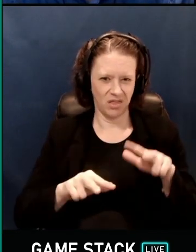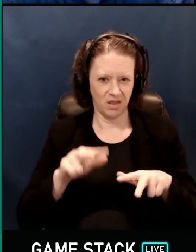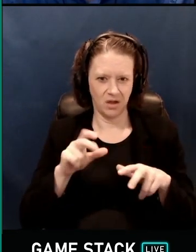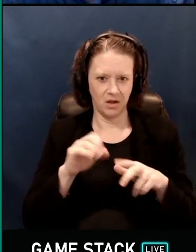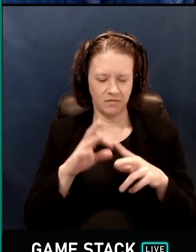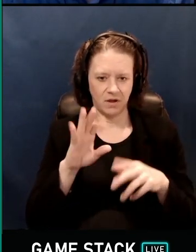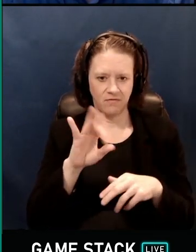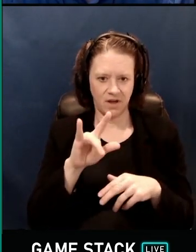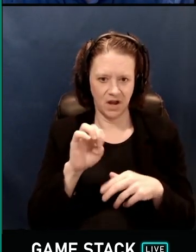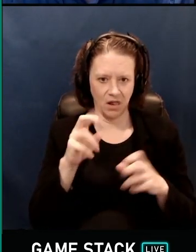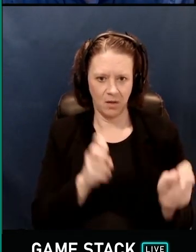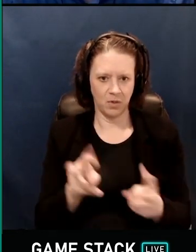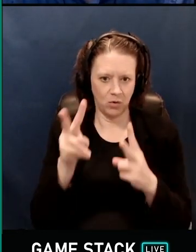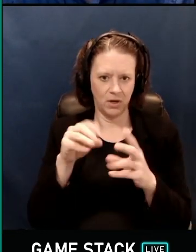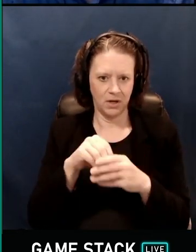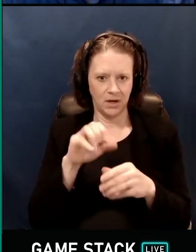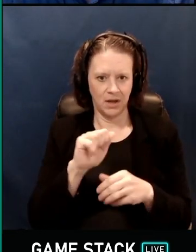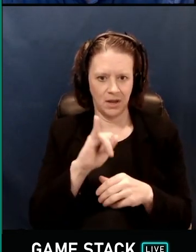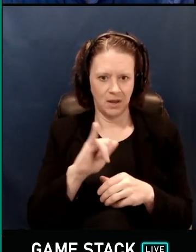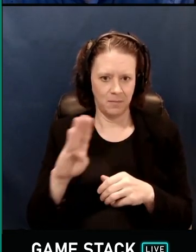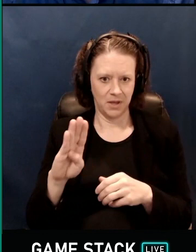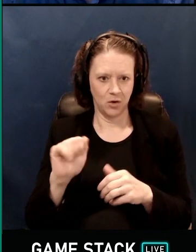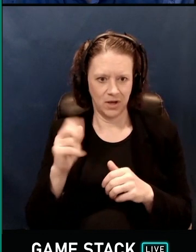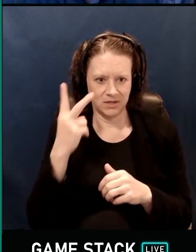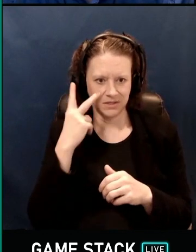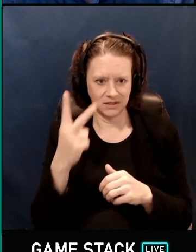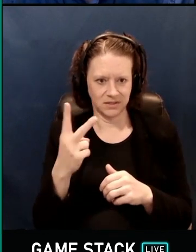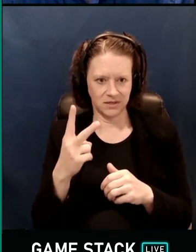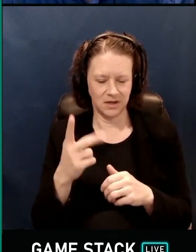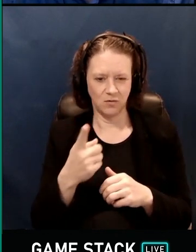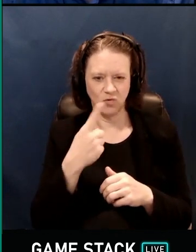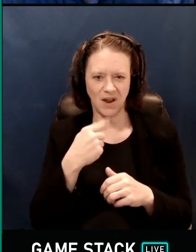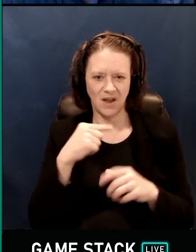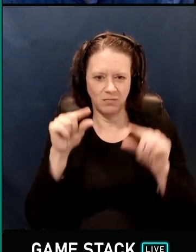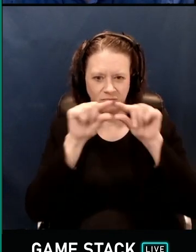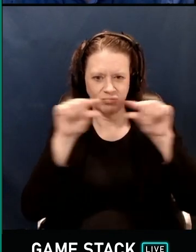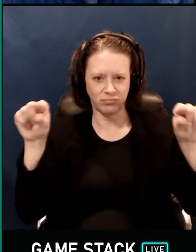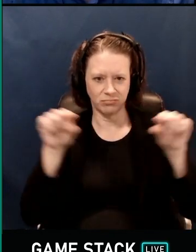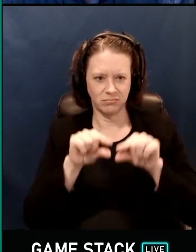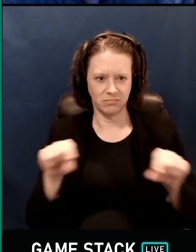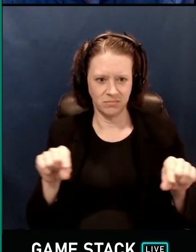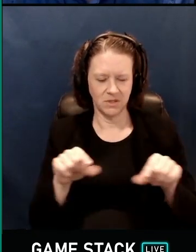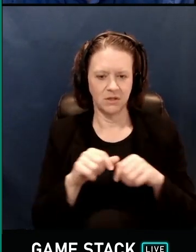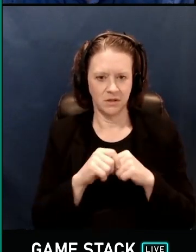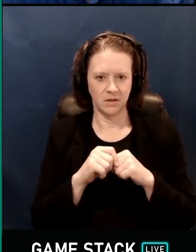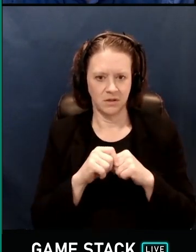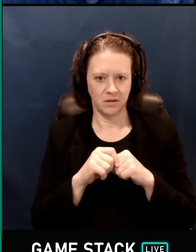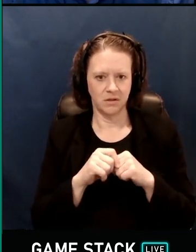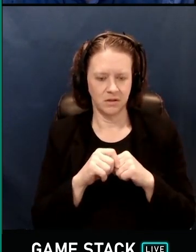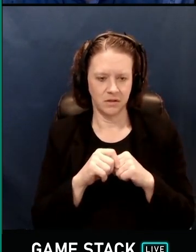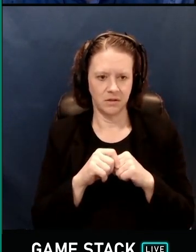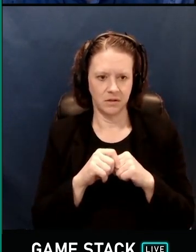can see the highlighted attributes script URI and the source